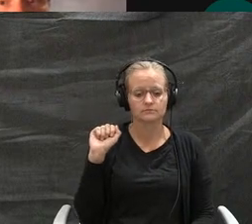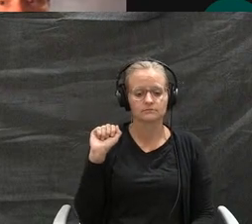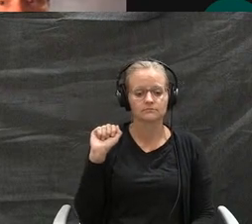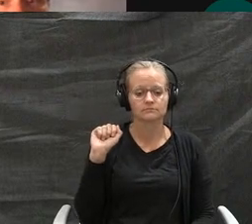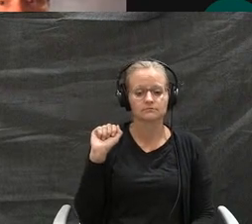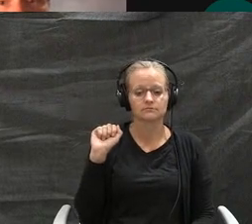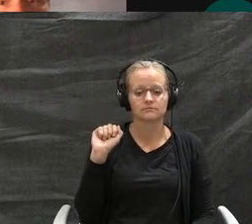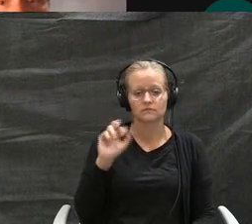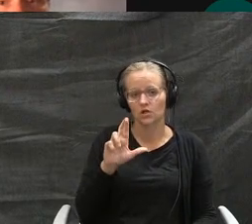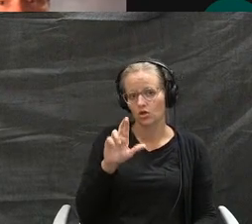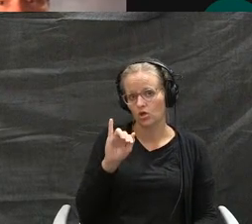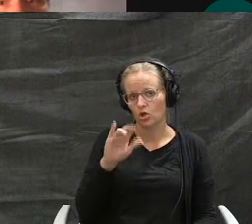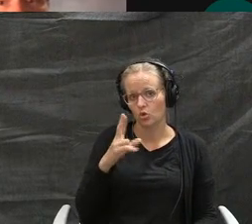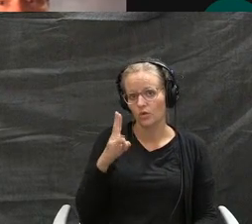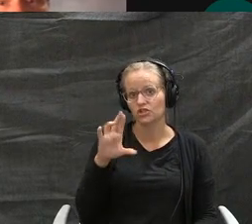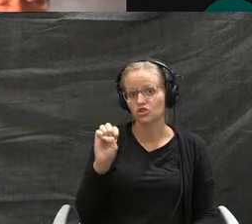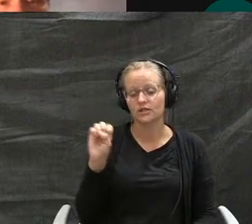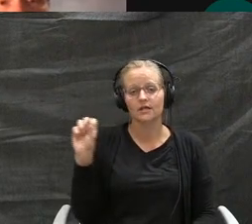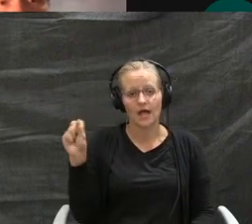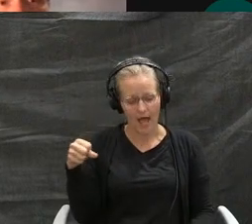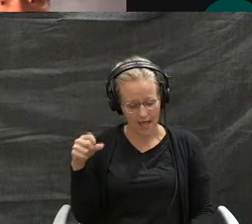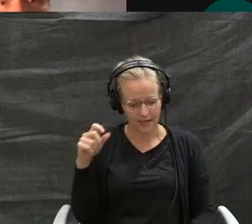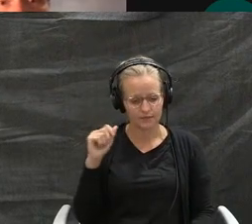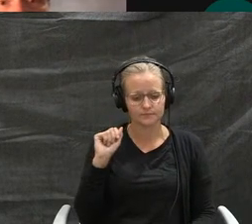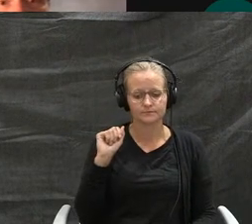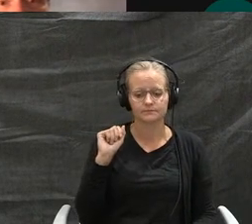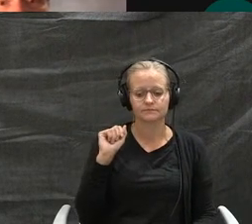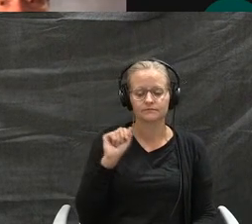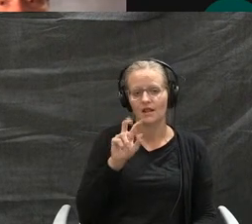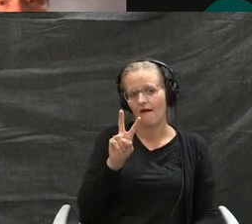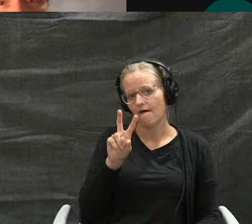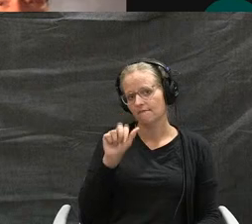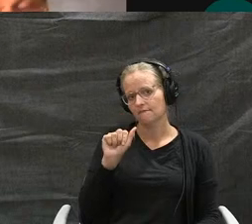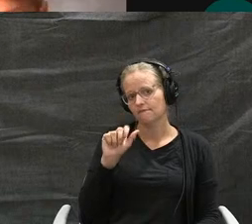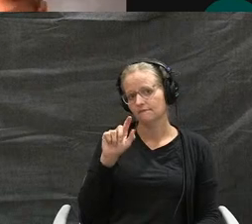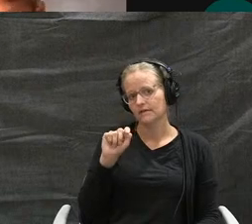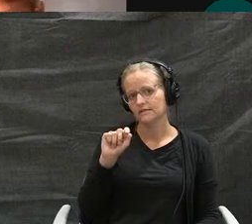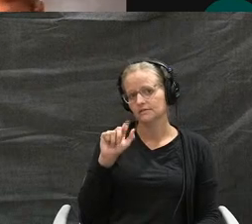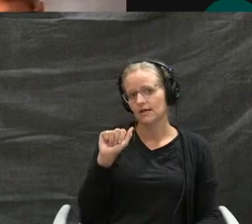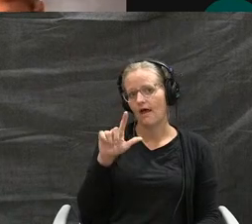Hi board member Vitaly. I board member Wagner.